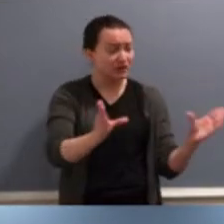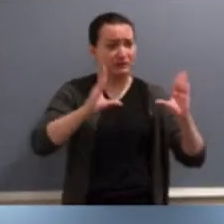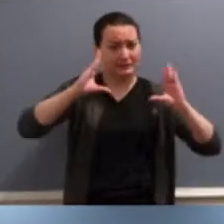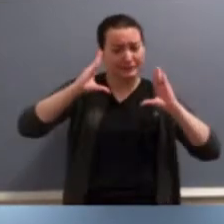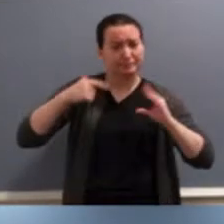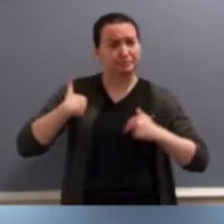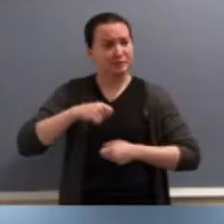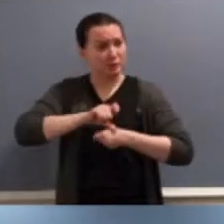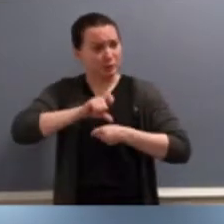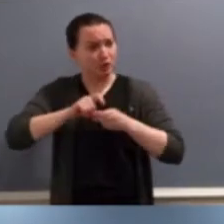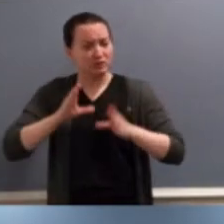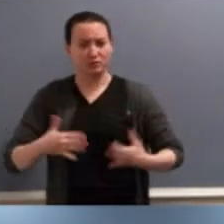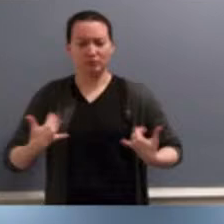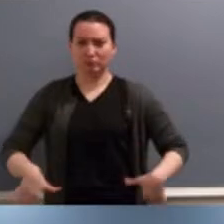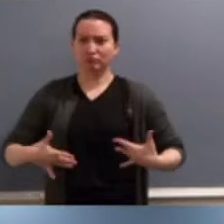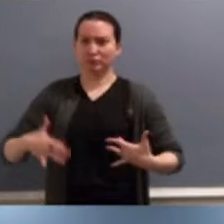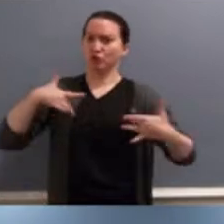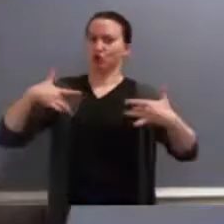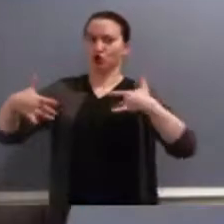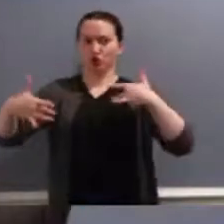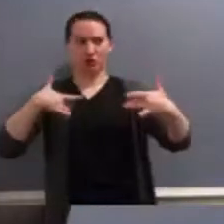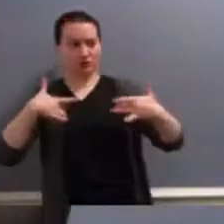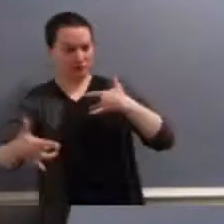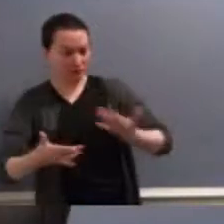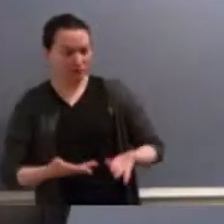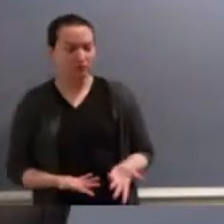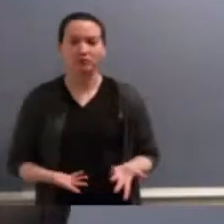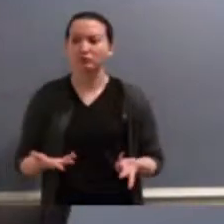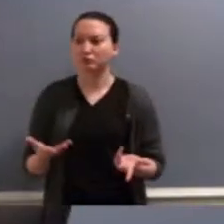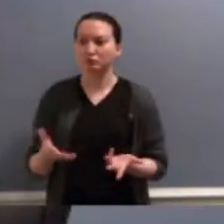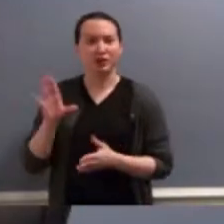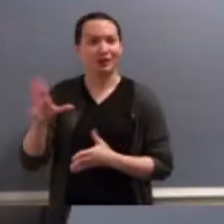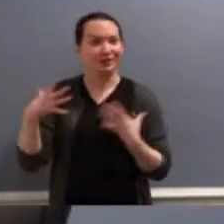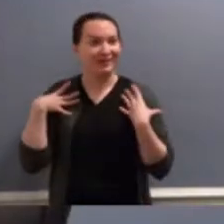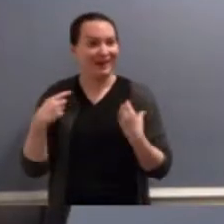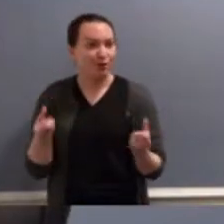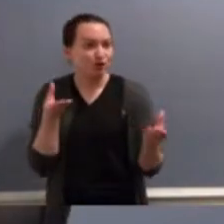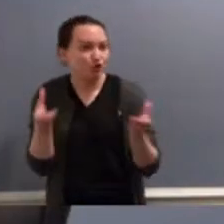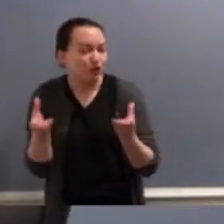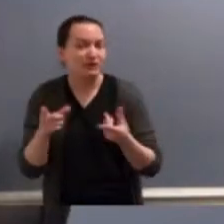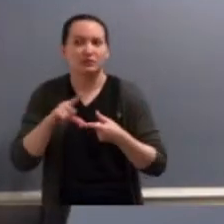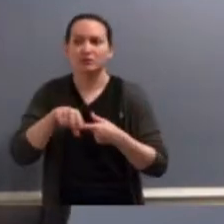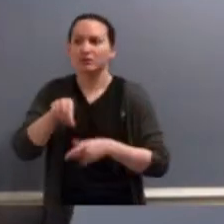employees and they had concerns about their health services and whether or not they were getting